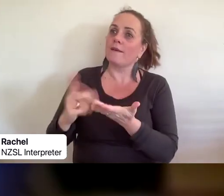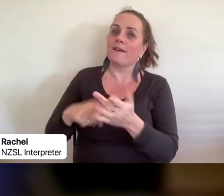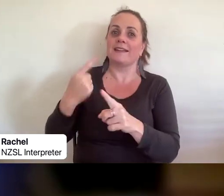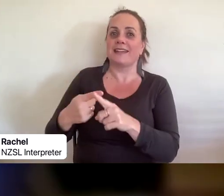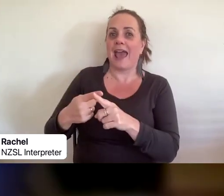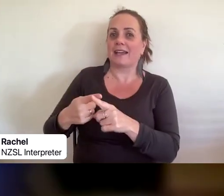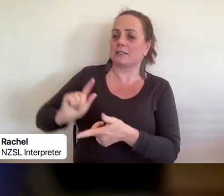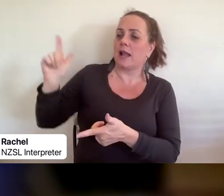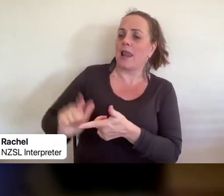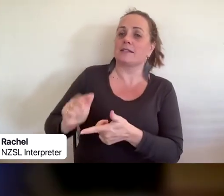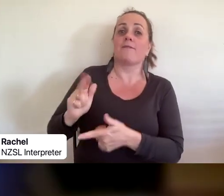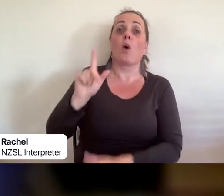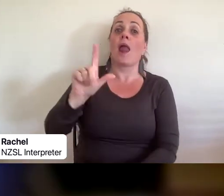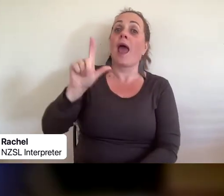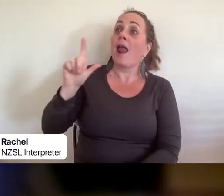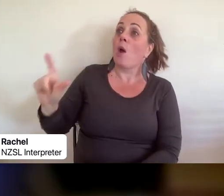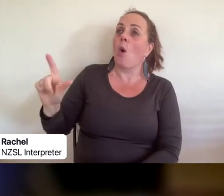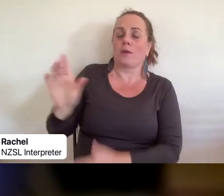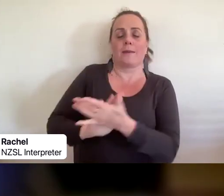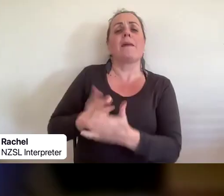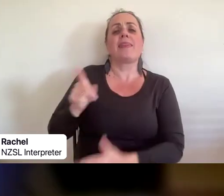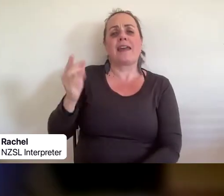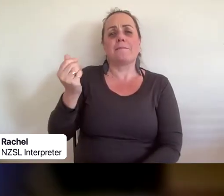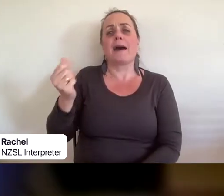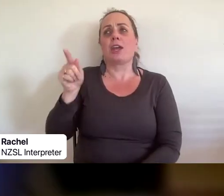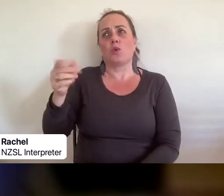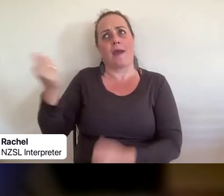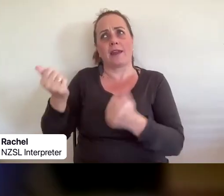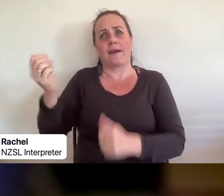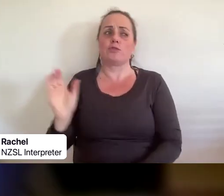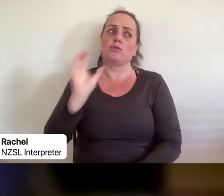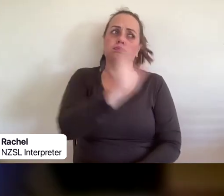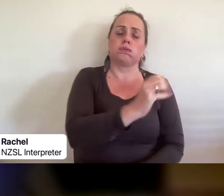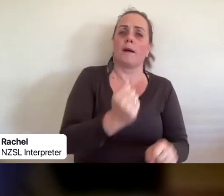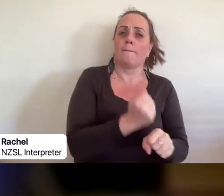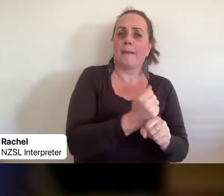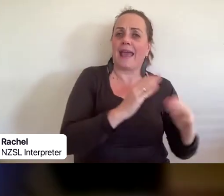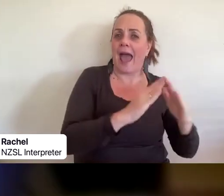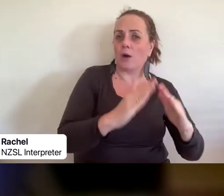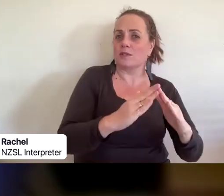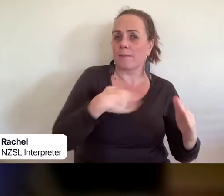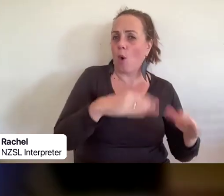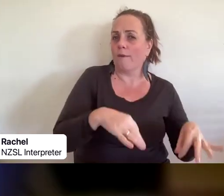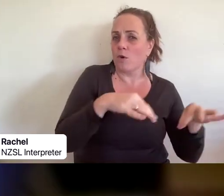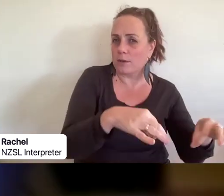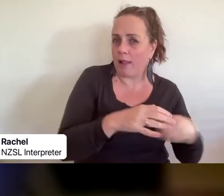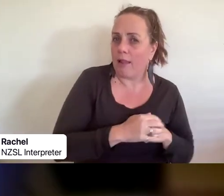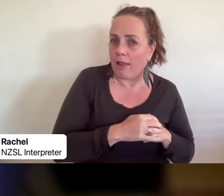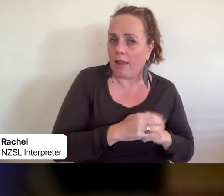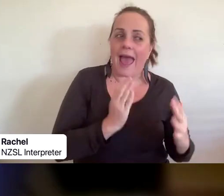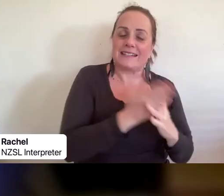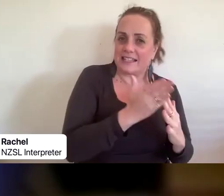they've got enough money to make State housing accessible. As a Crown Director at Housing New